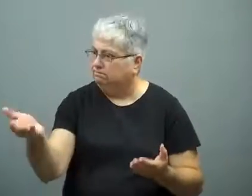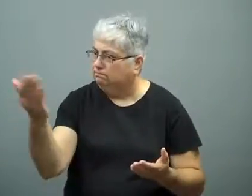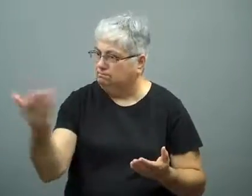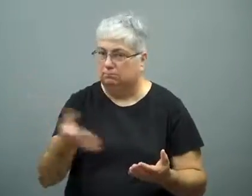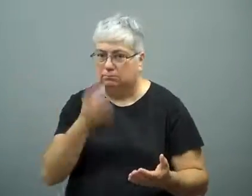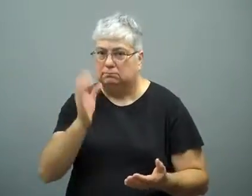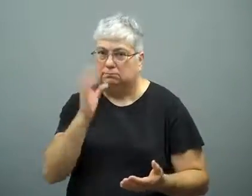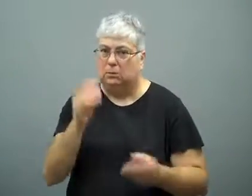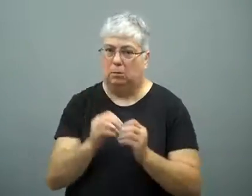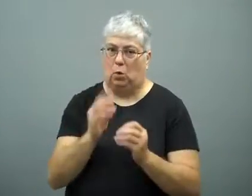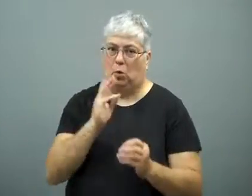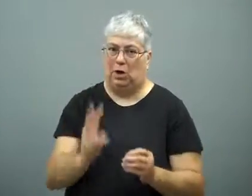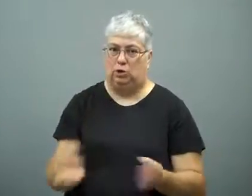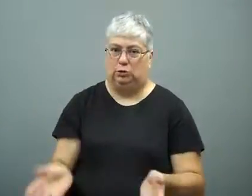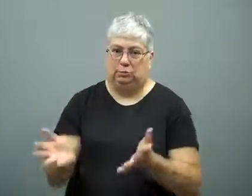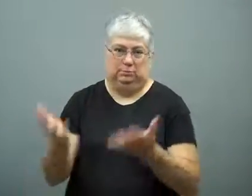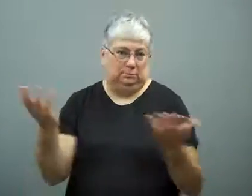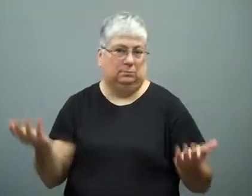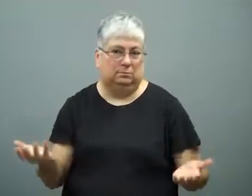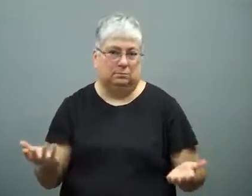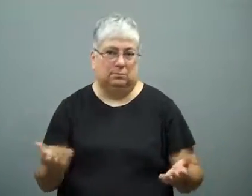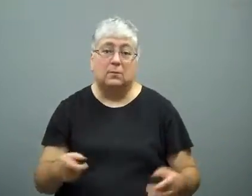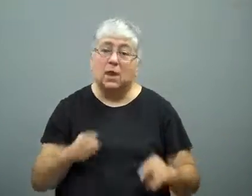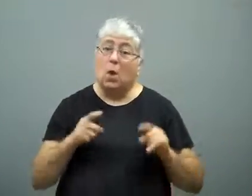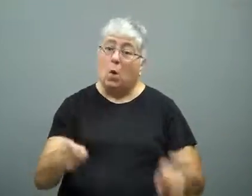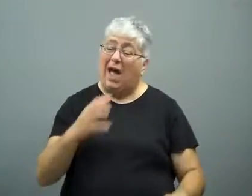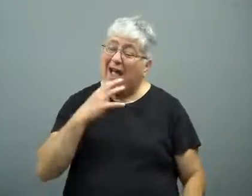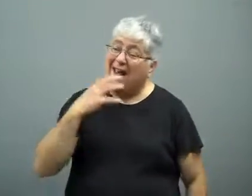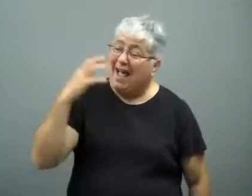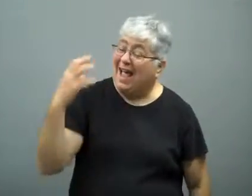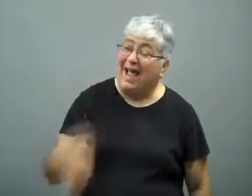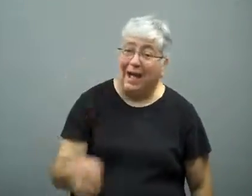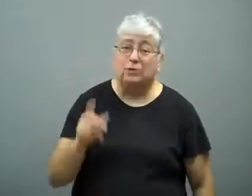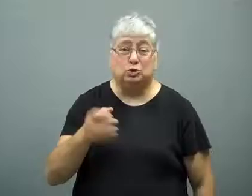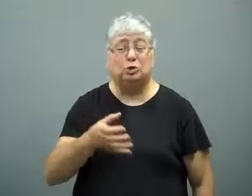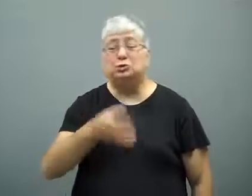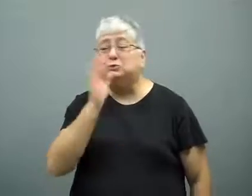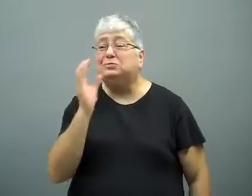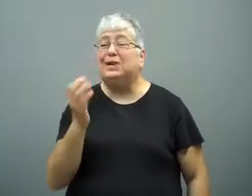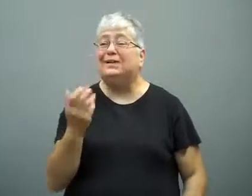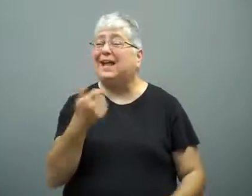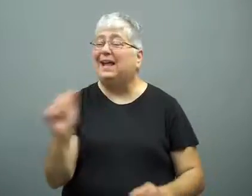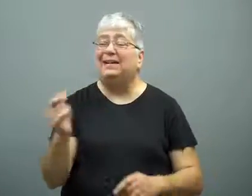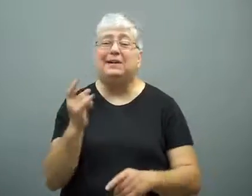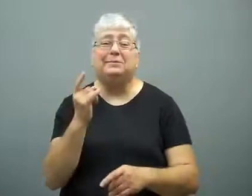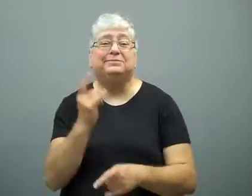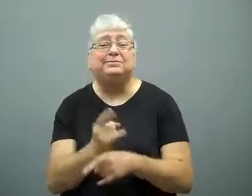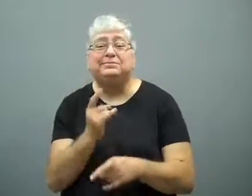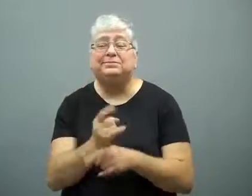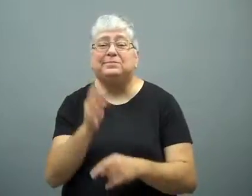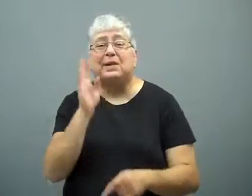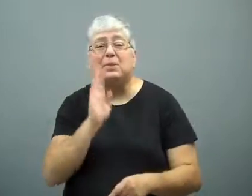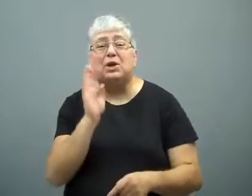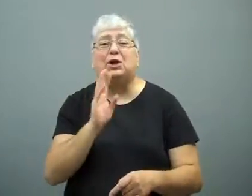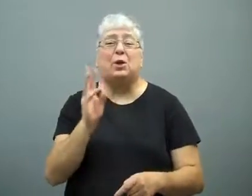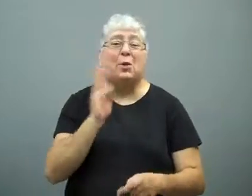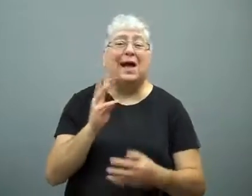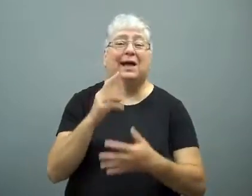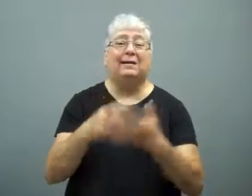Encourage them to drink more water.